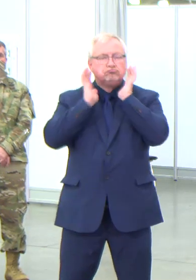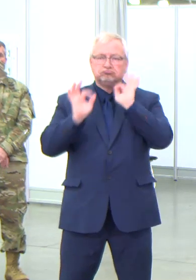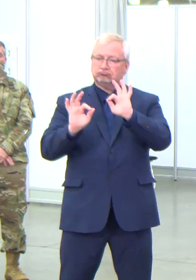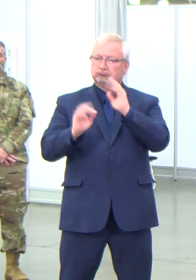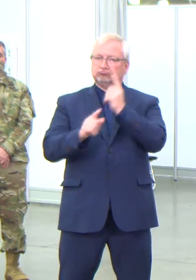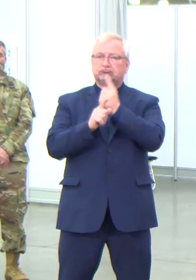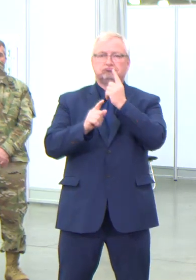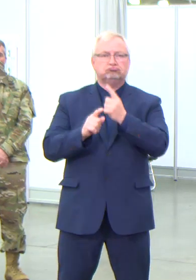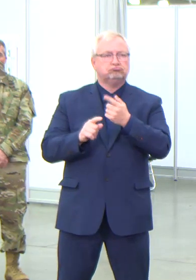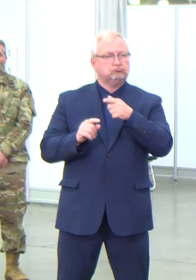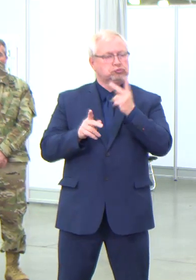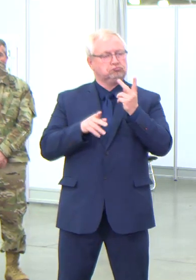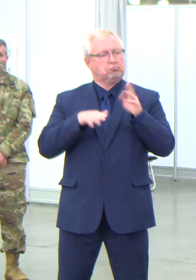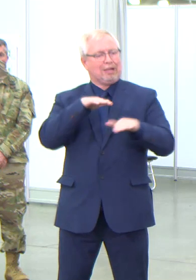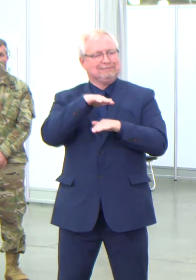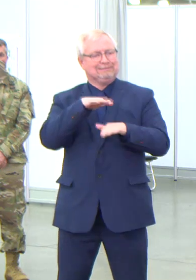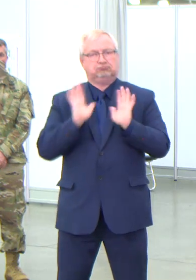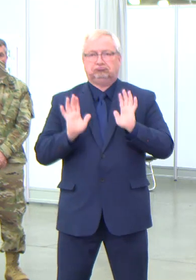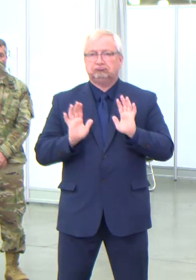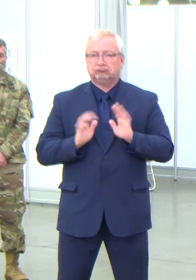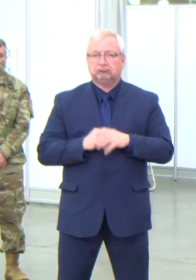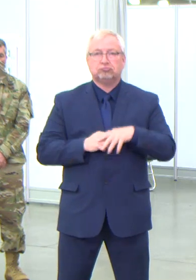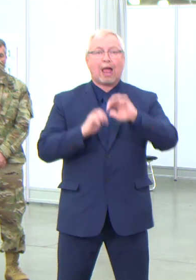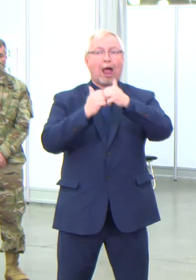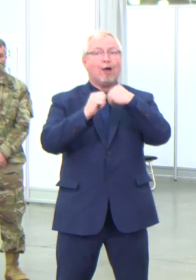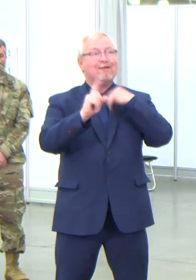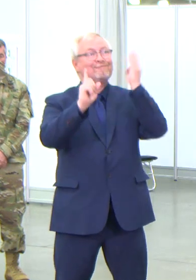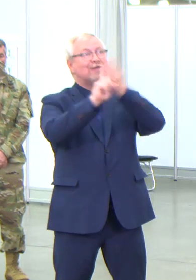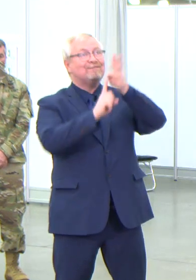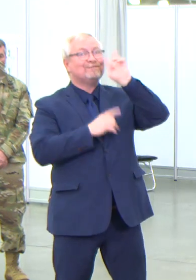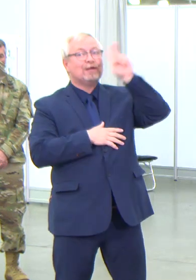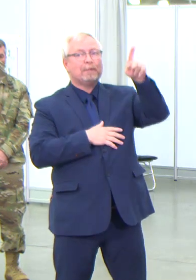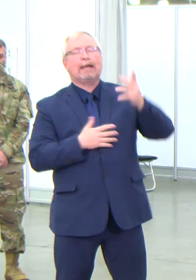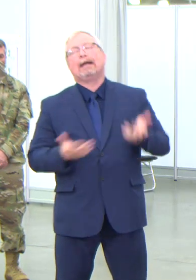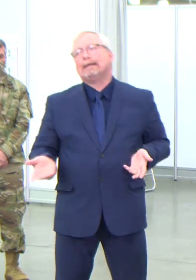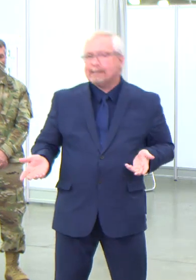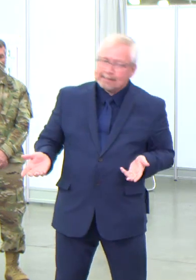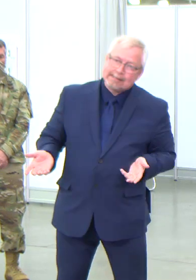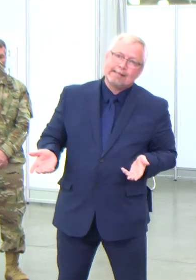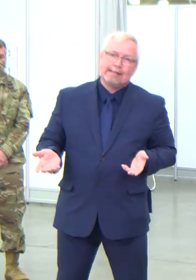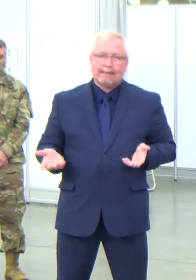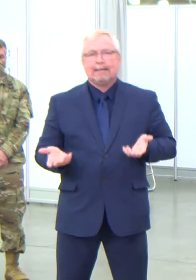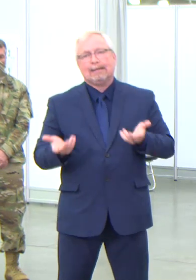away from healthcare workers. But it does offer some protection.